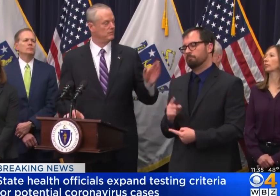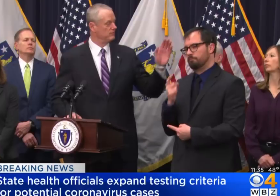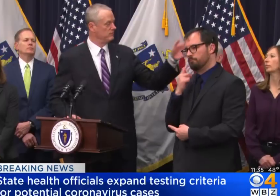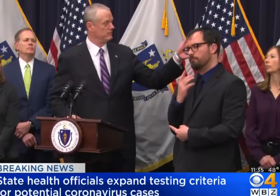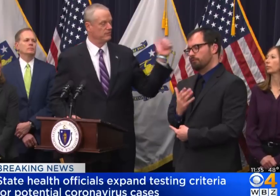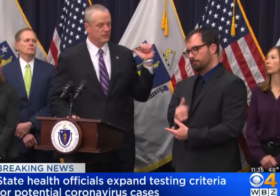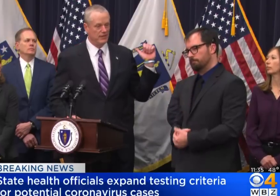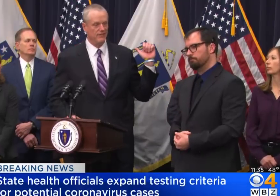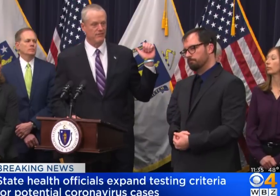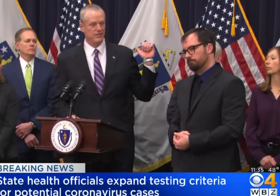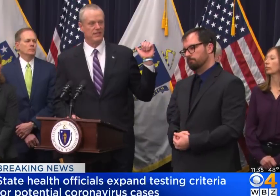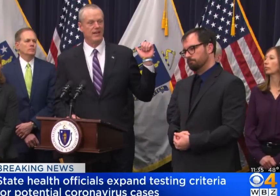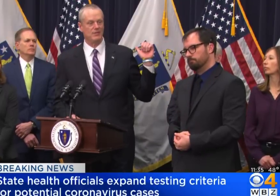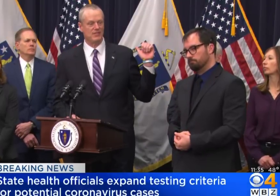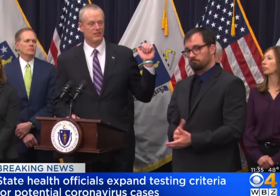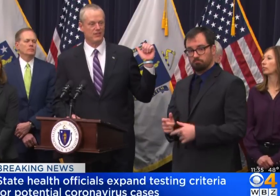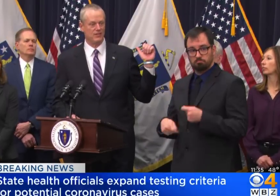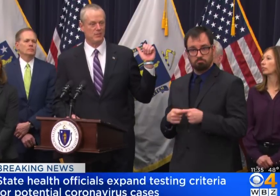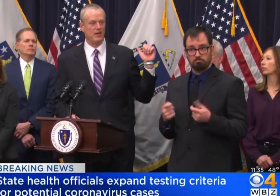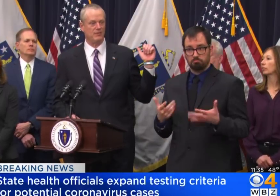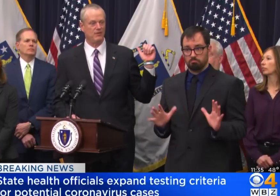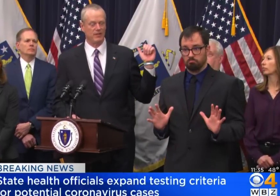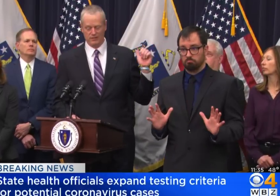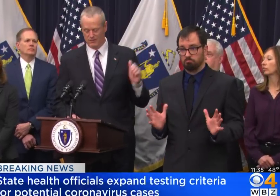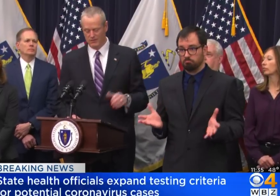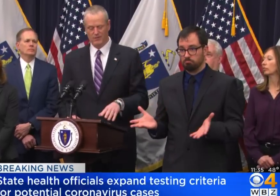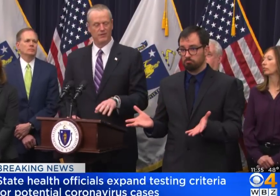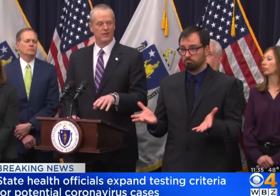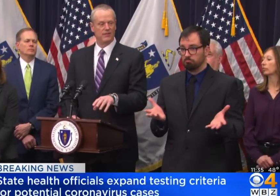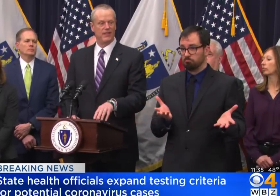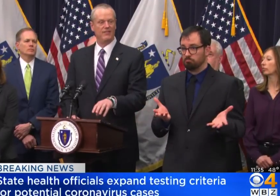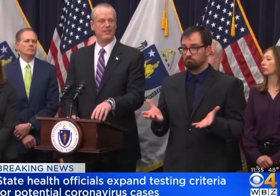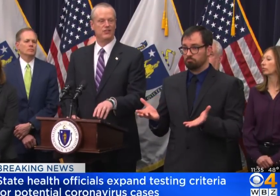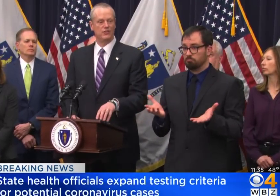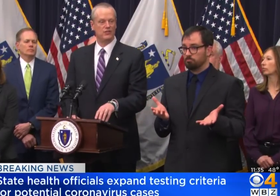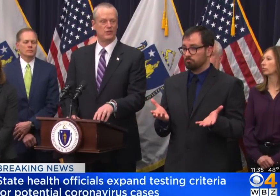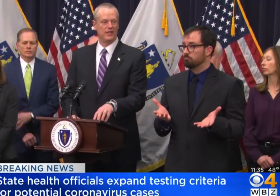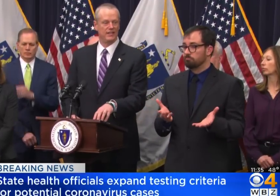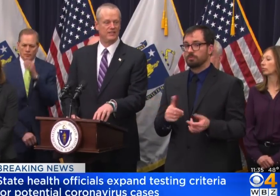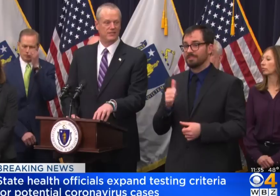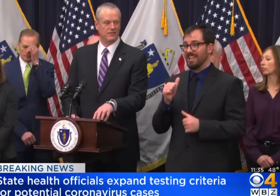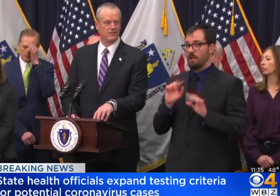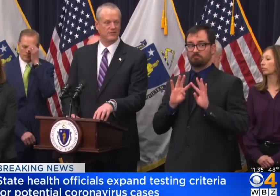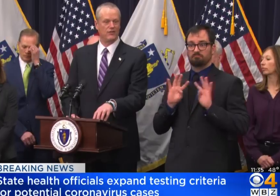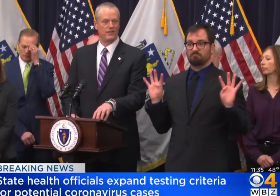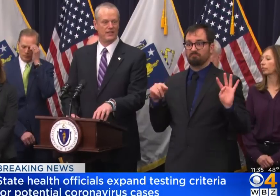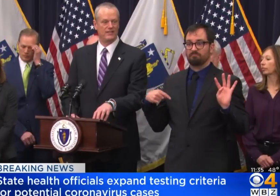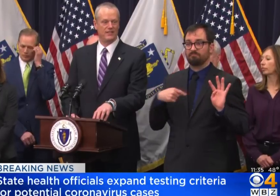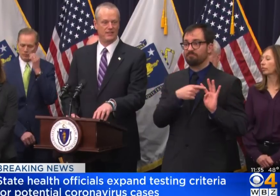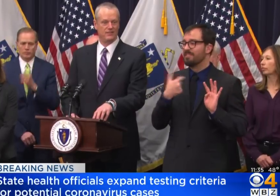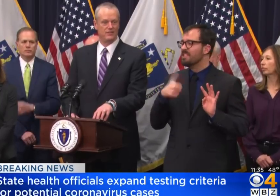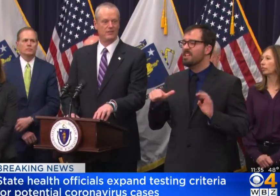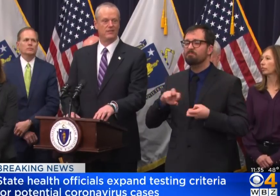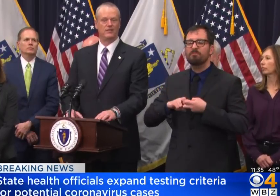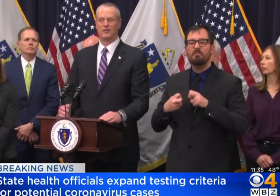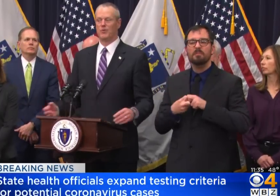HOSPITAL RIGHT NOW? CAN I ELABORATE ON THAT FOR JUST A MINUTE?